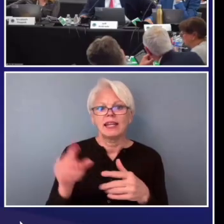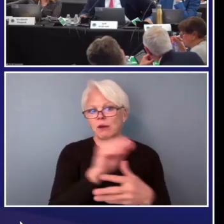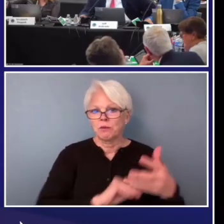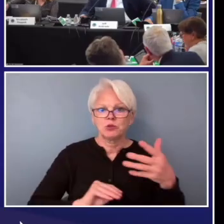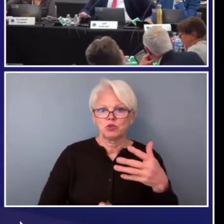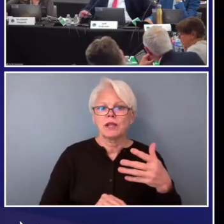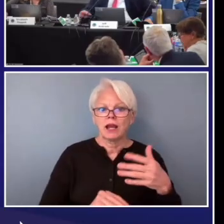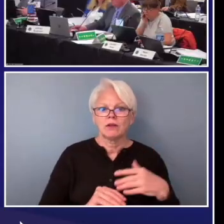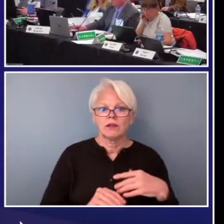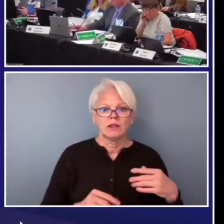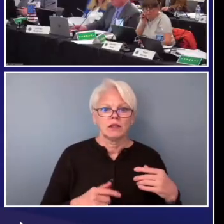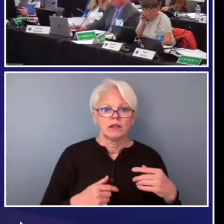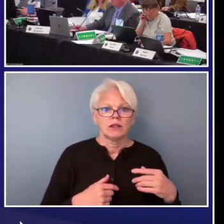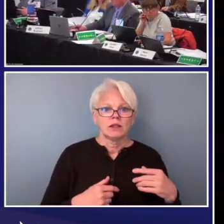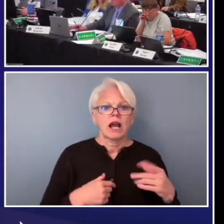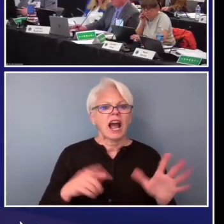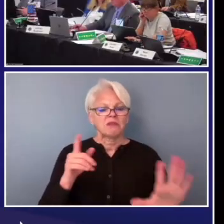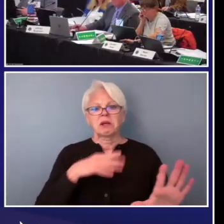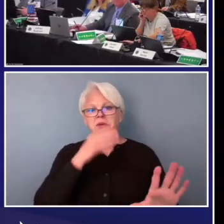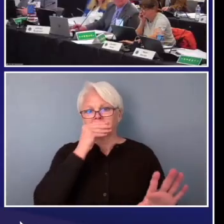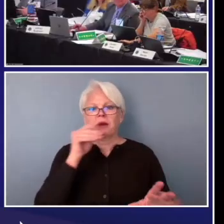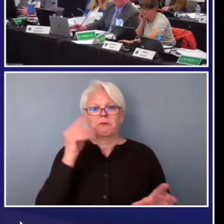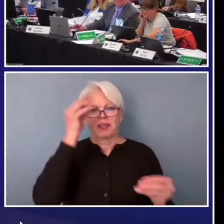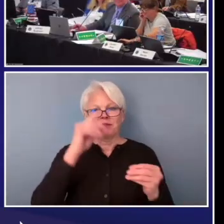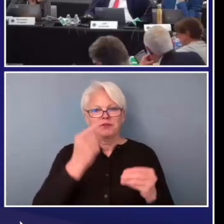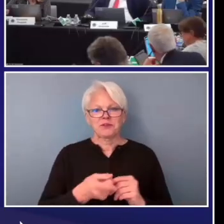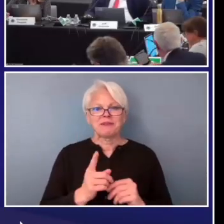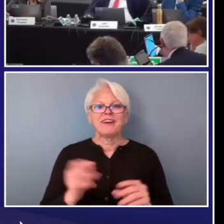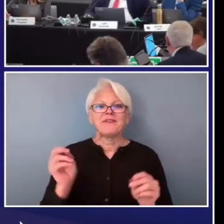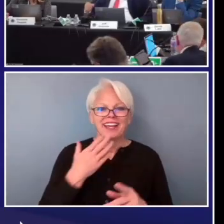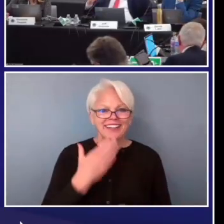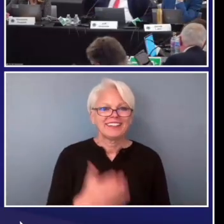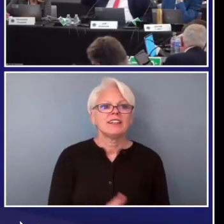I'm just going to thank for a bit. Sounds good. I appreciate that. Michael, you have the floor.